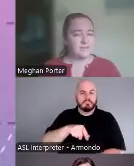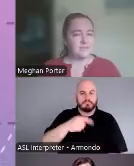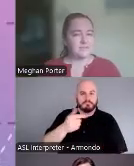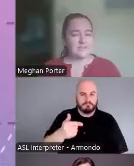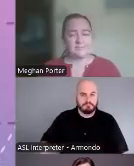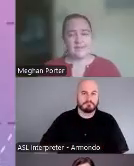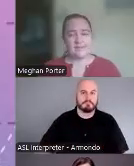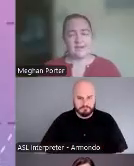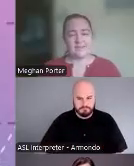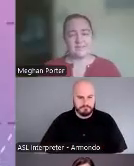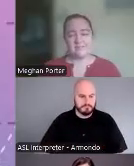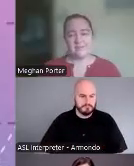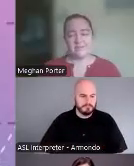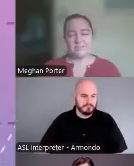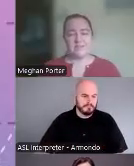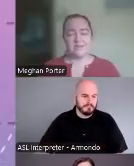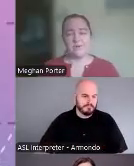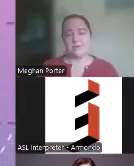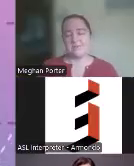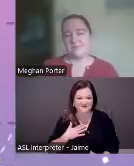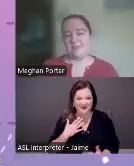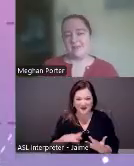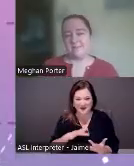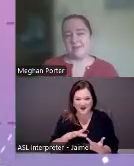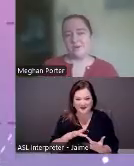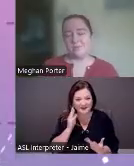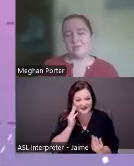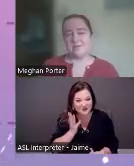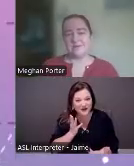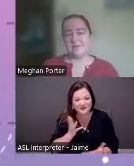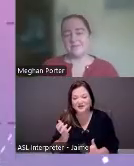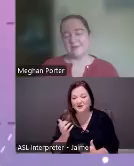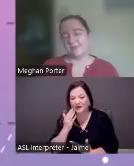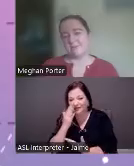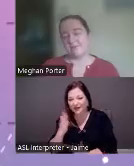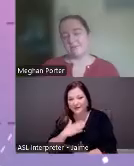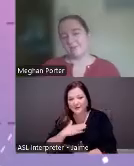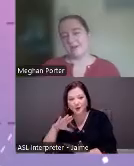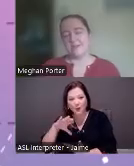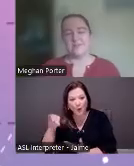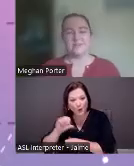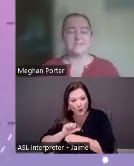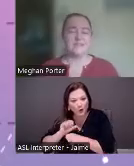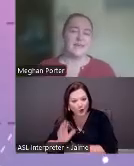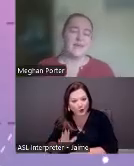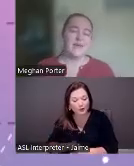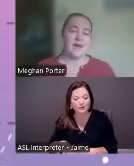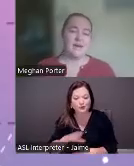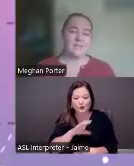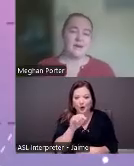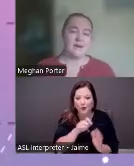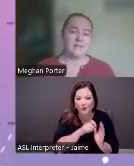This is my contact information. I want to thank my coworkers, my co-authors, and colleagues,